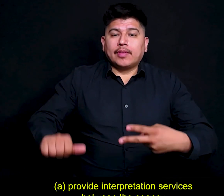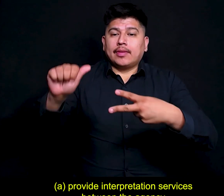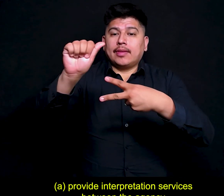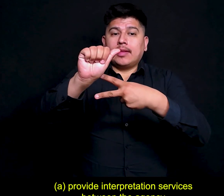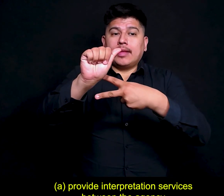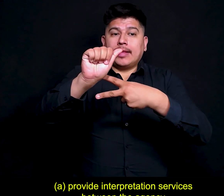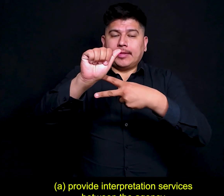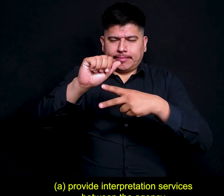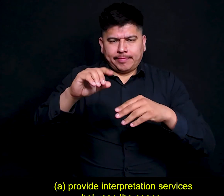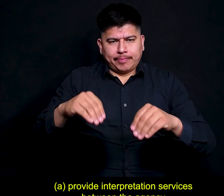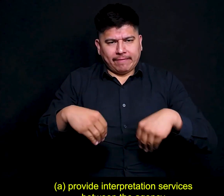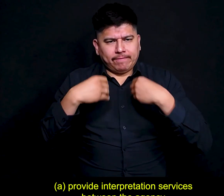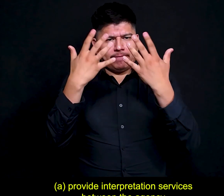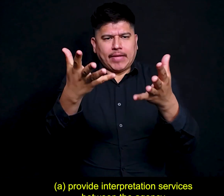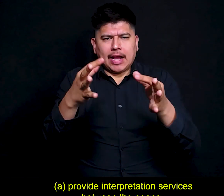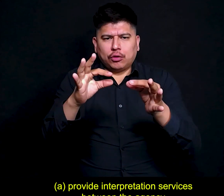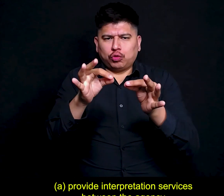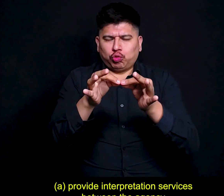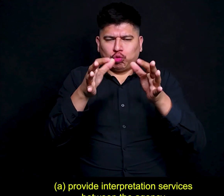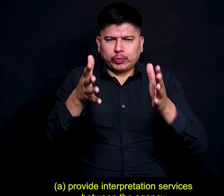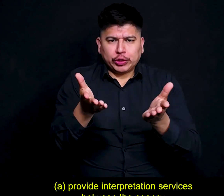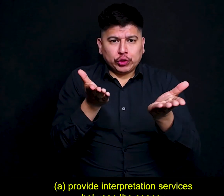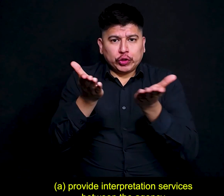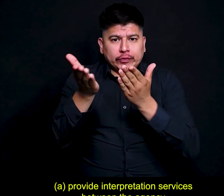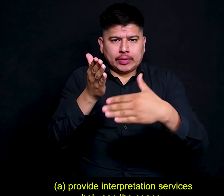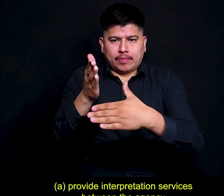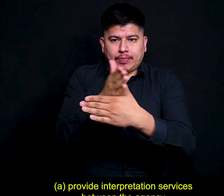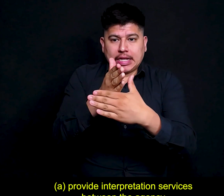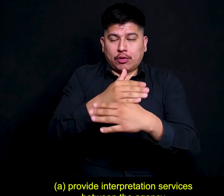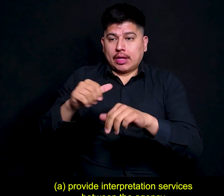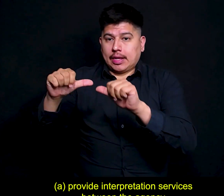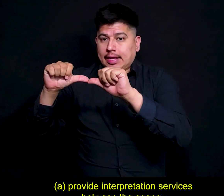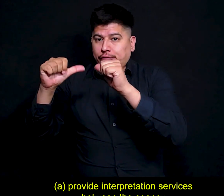(a) provide interpretation services between the agency